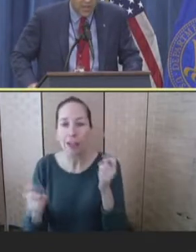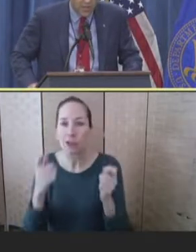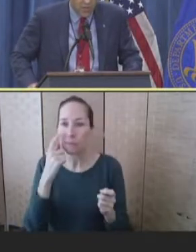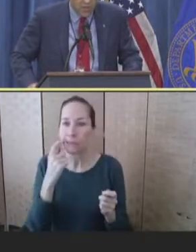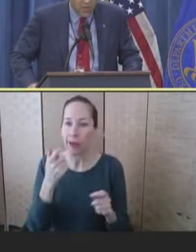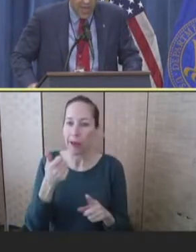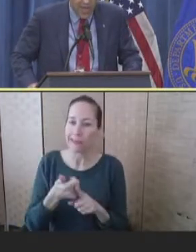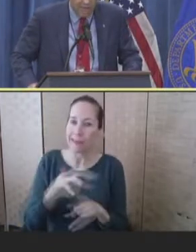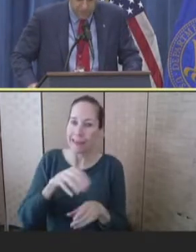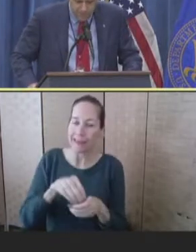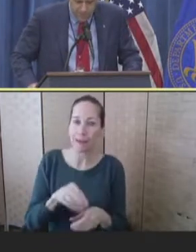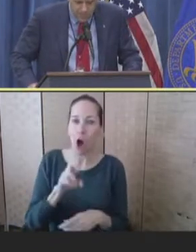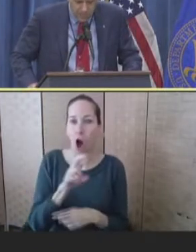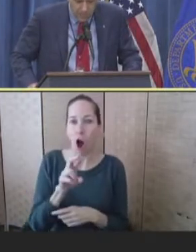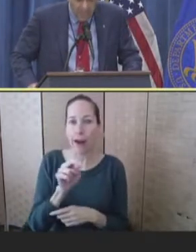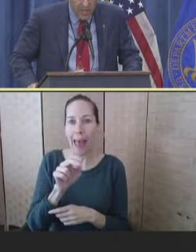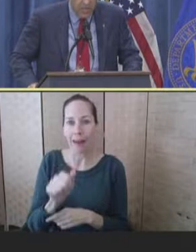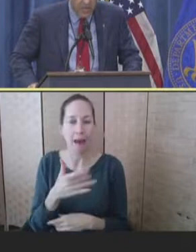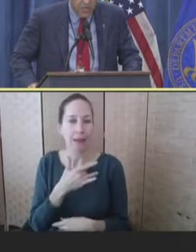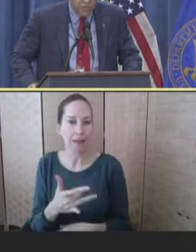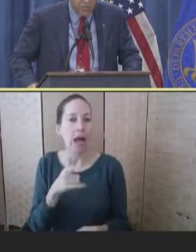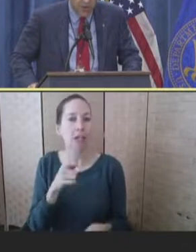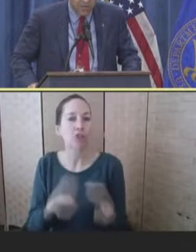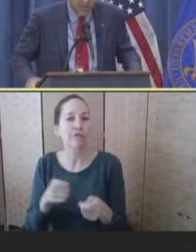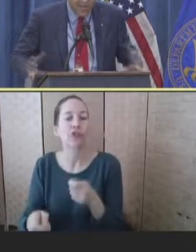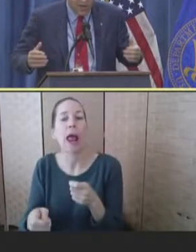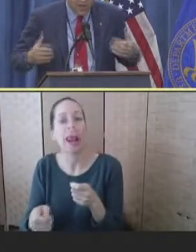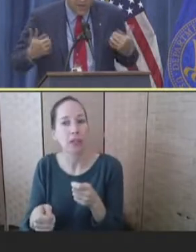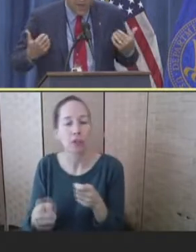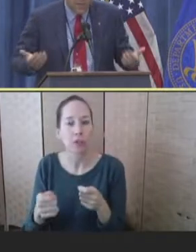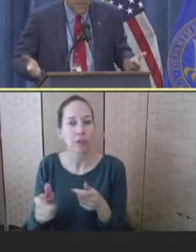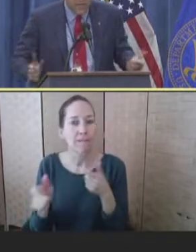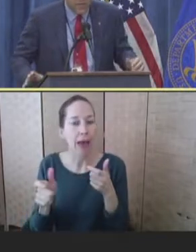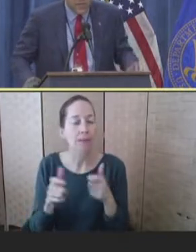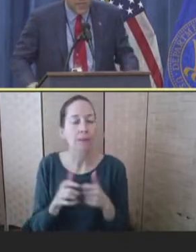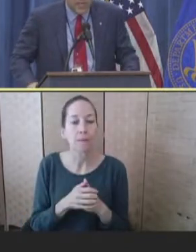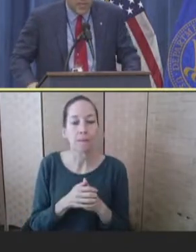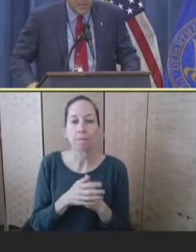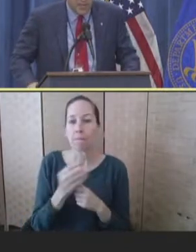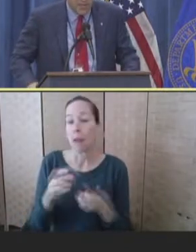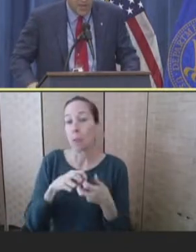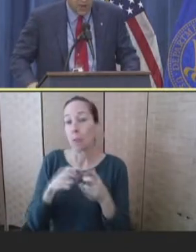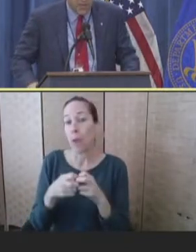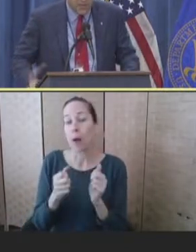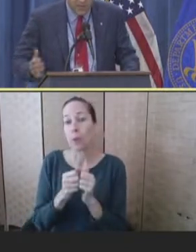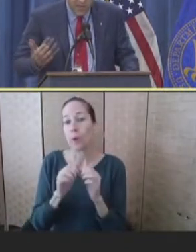But you also have issues with how they cause infection and that they're causing infection